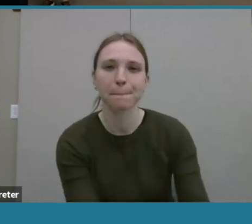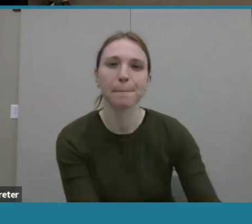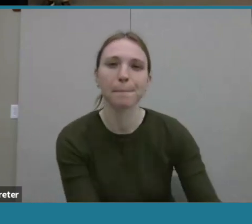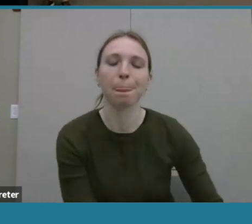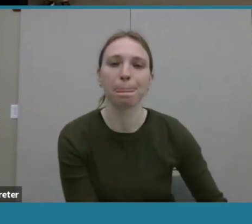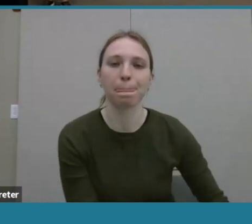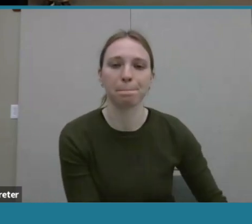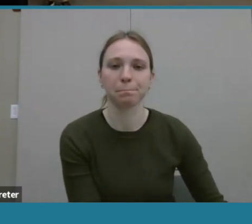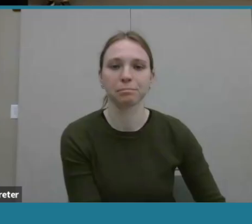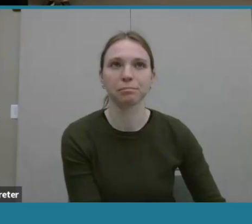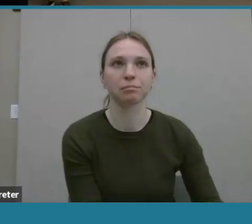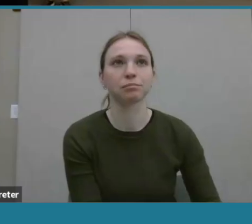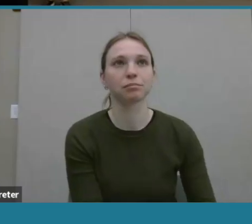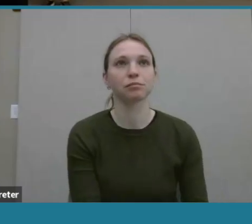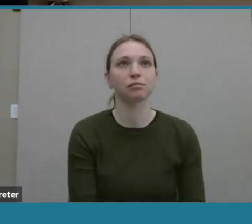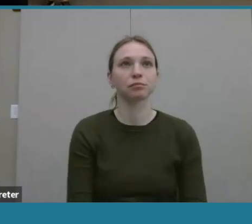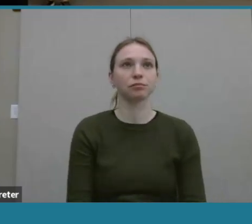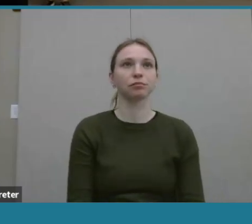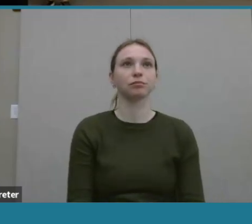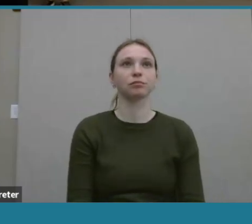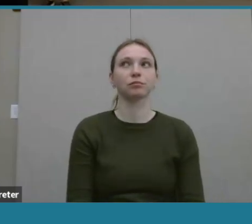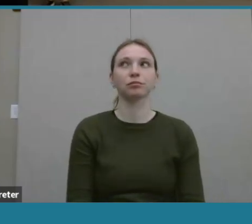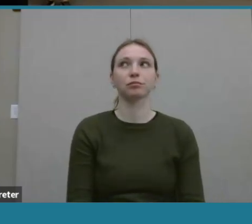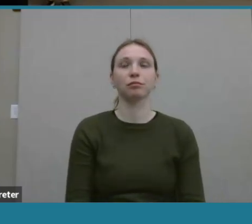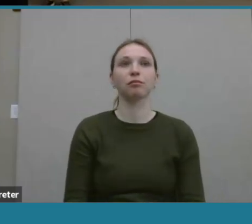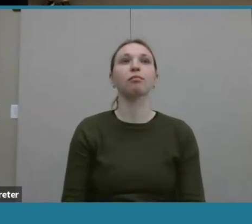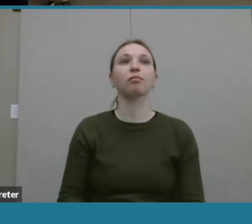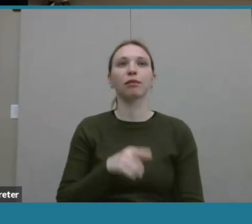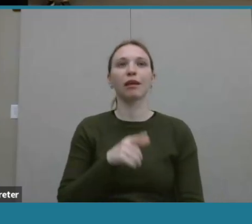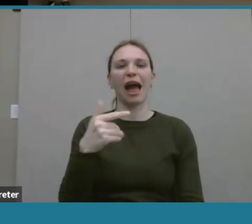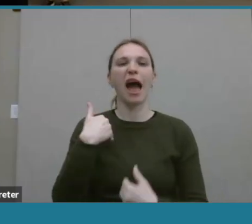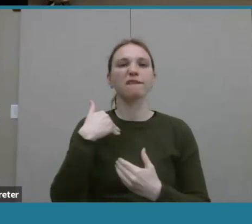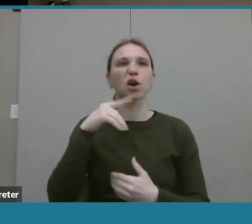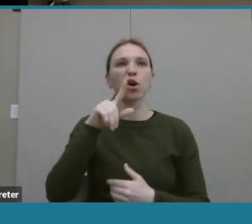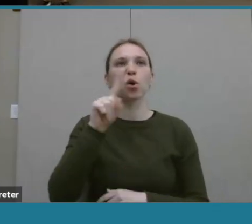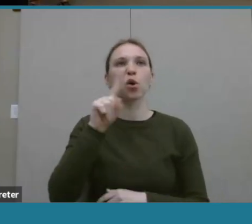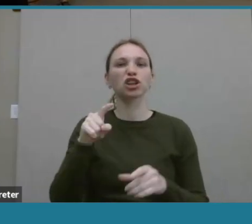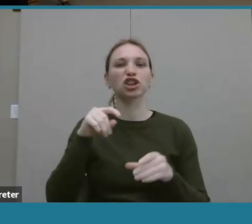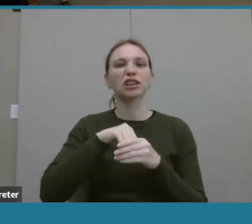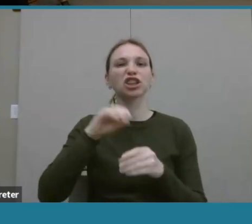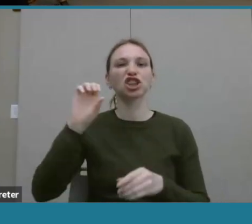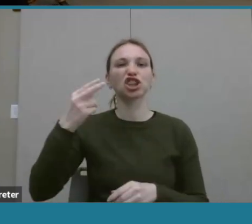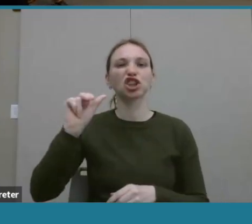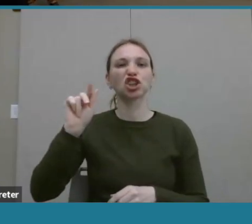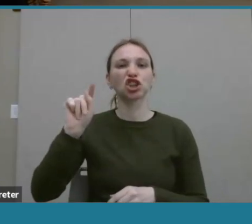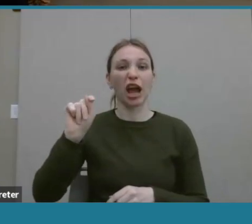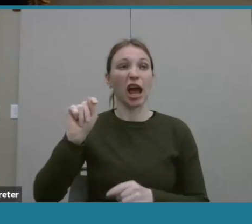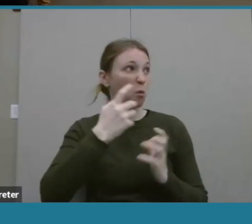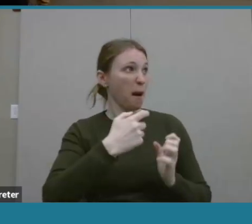Yeah. Yeah, we've got some chat. We've got some questions from the chat. Would you like me to relay them?